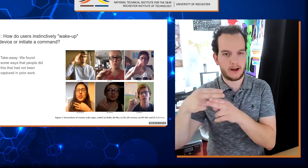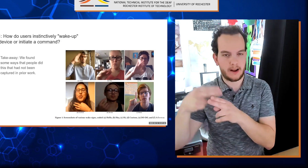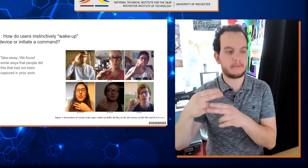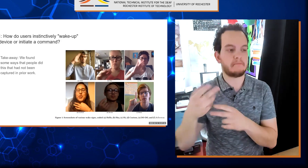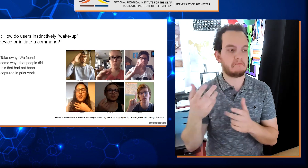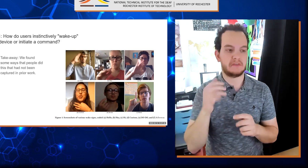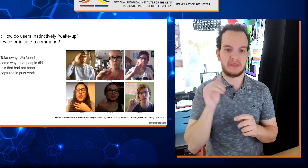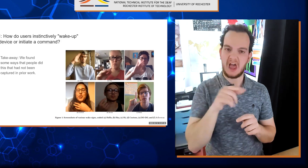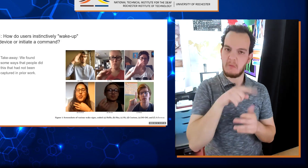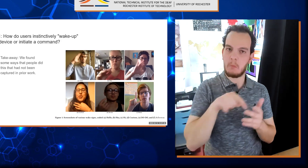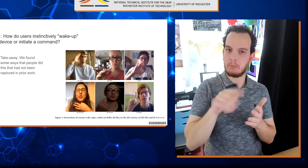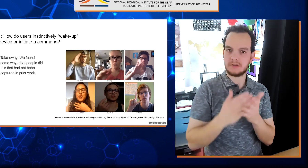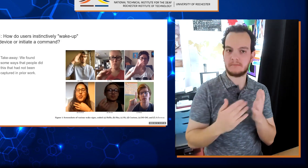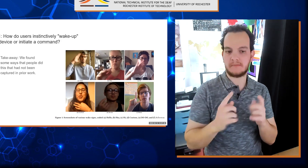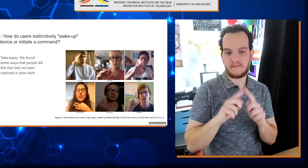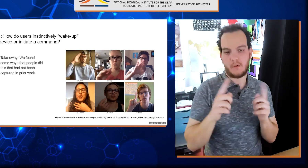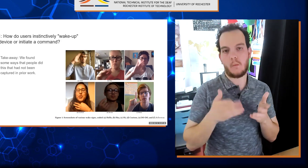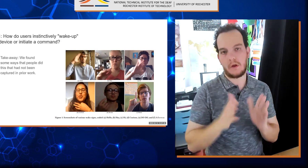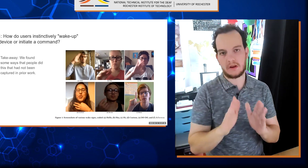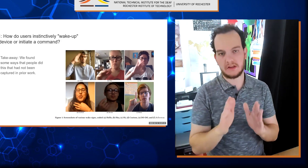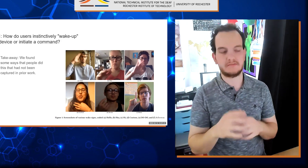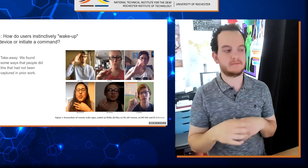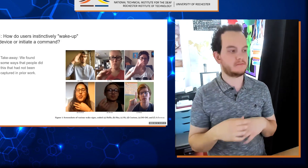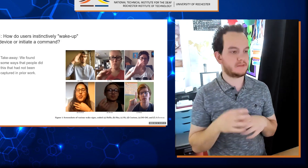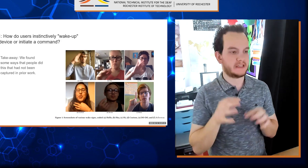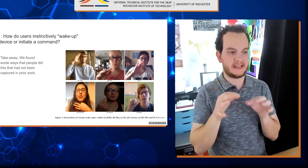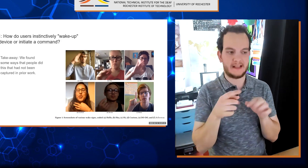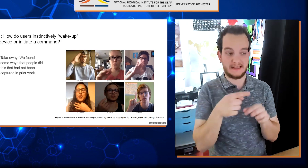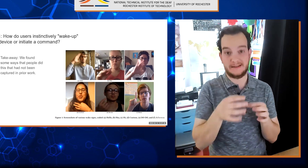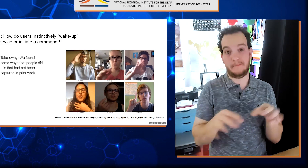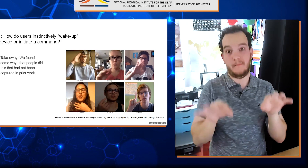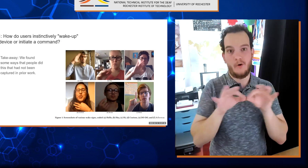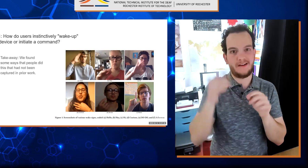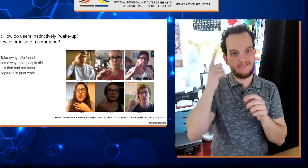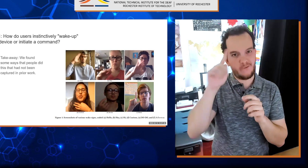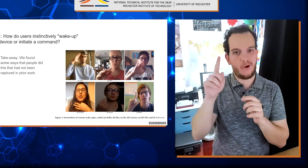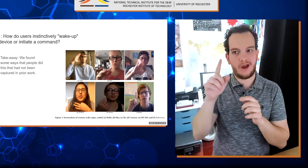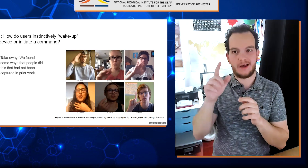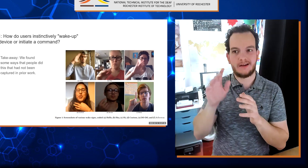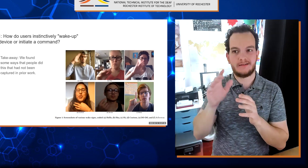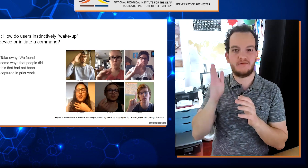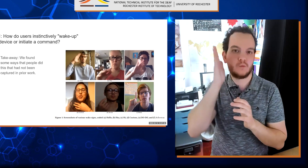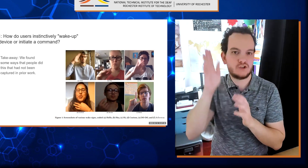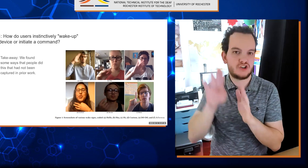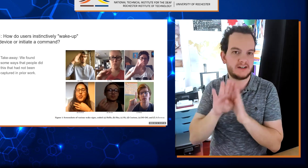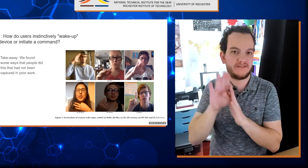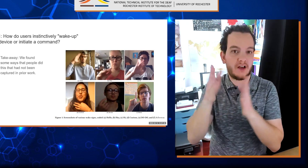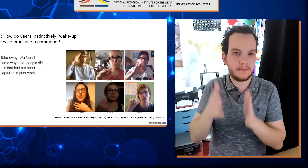and then the sign for "What are you doing?" And then fingerspelling of Alexa.